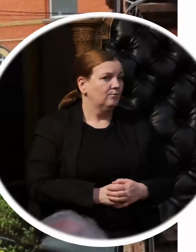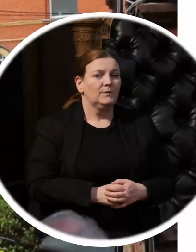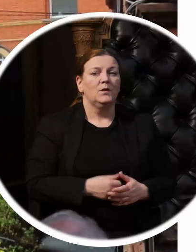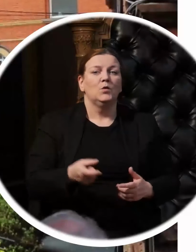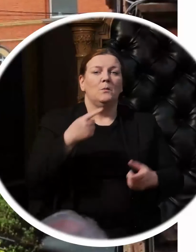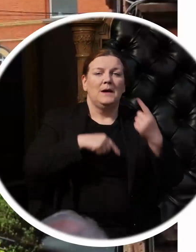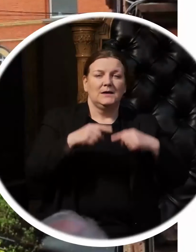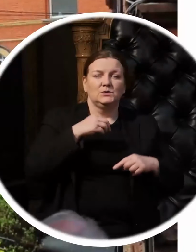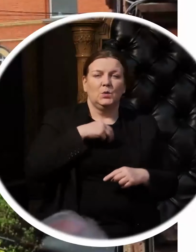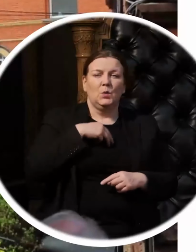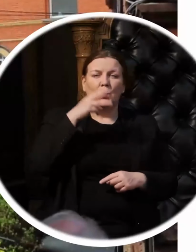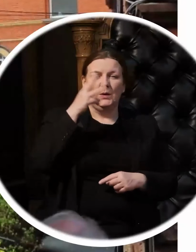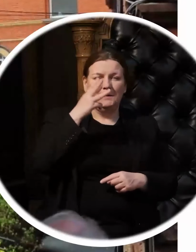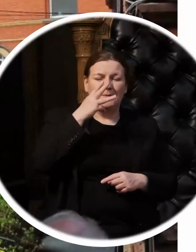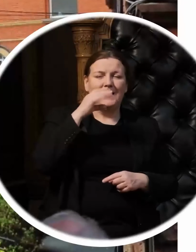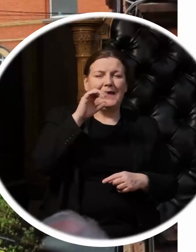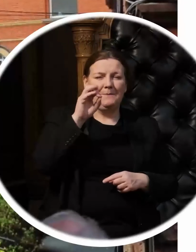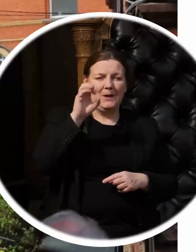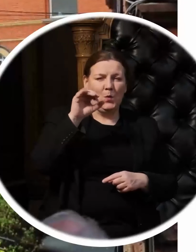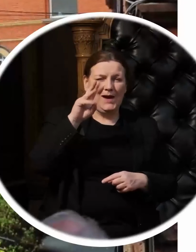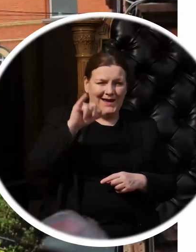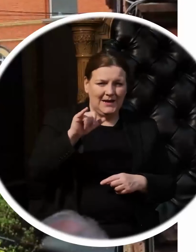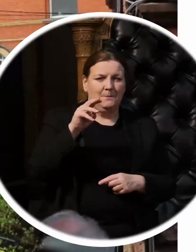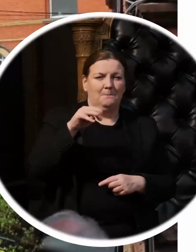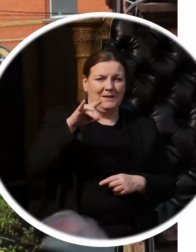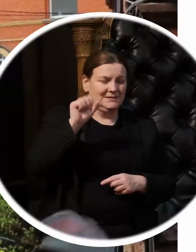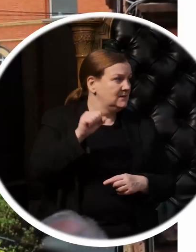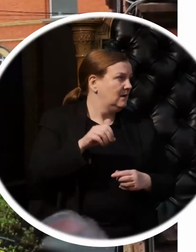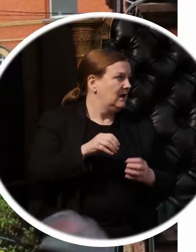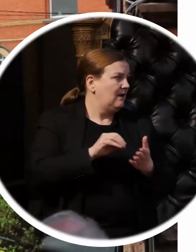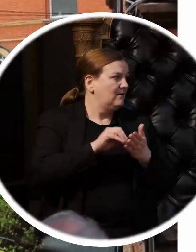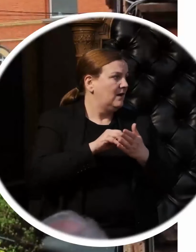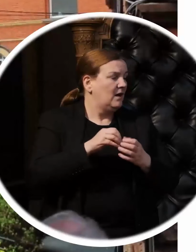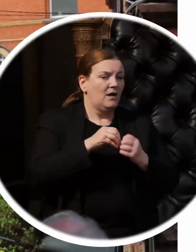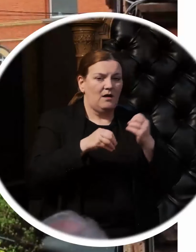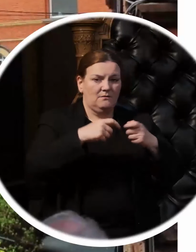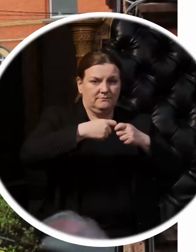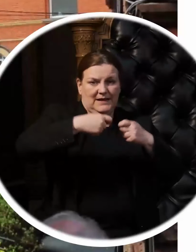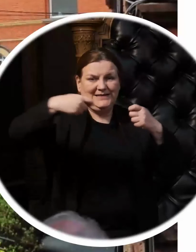This is a massive office extension that he installed in 1896, and as you can see,